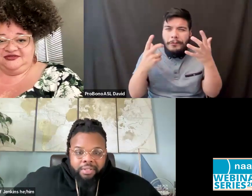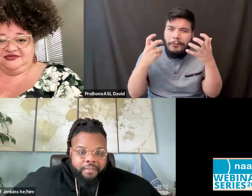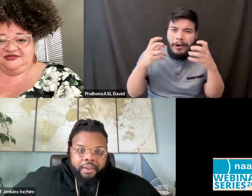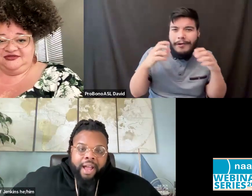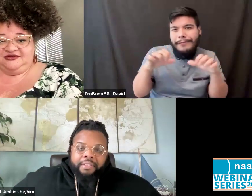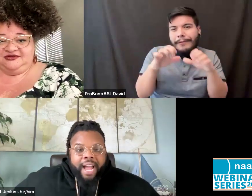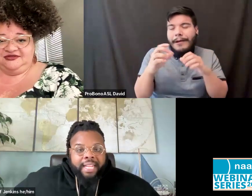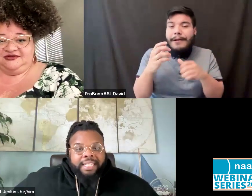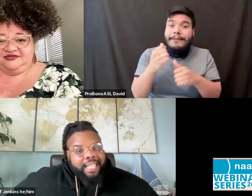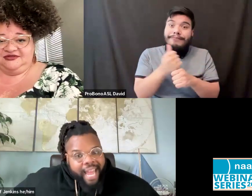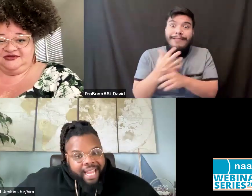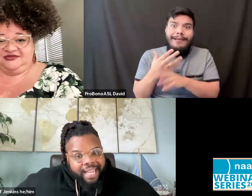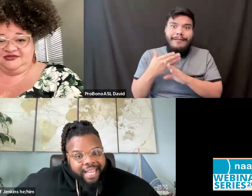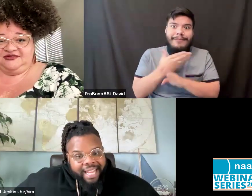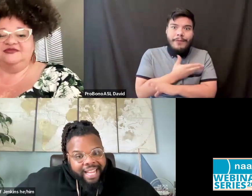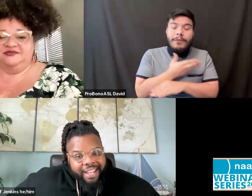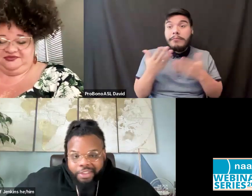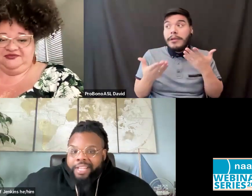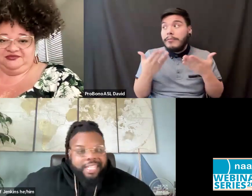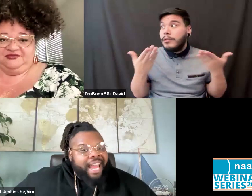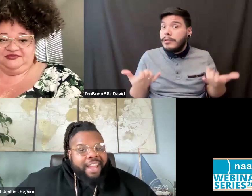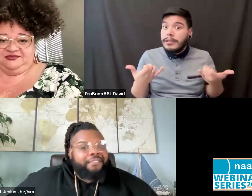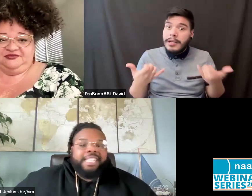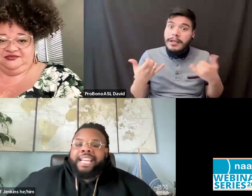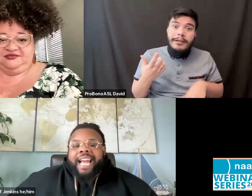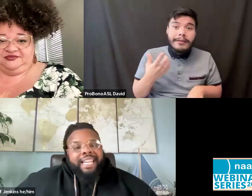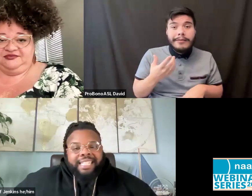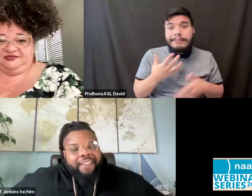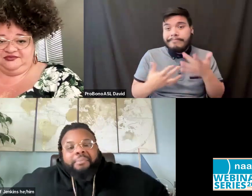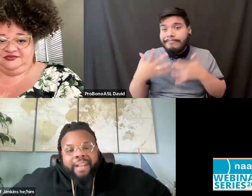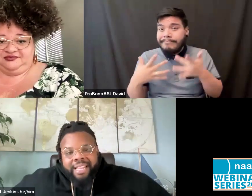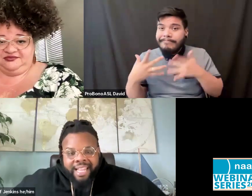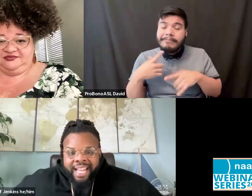So if you don't have the finances today, you can save $10 every month